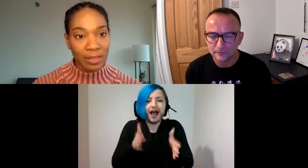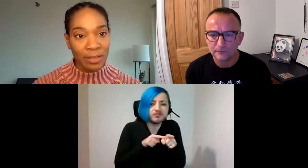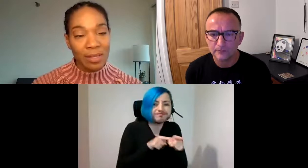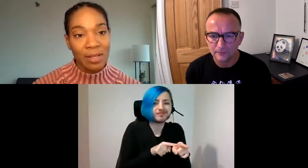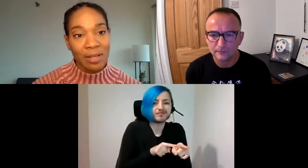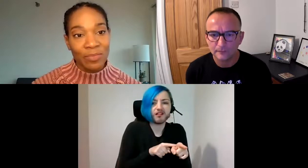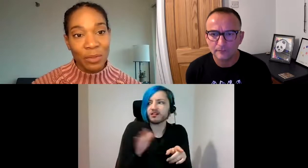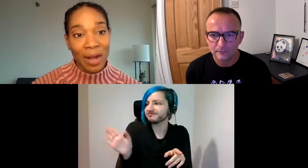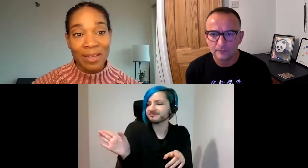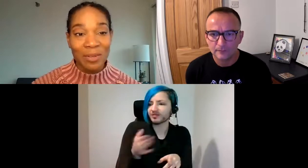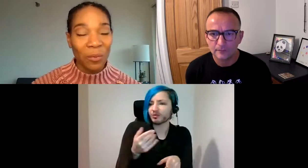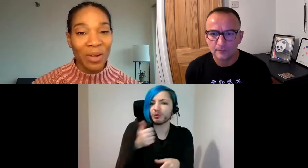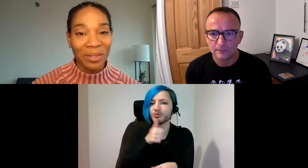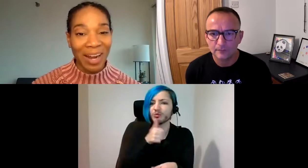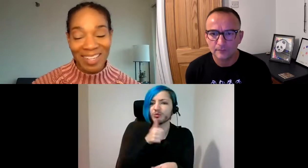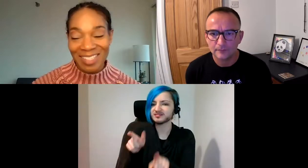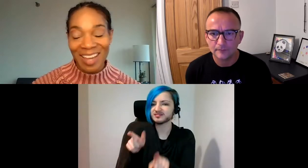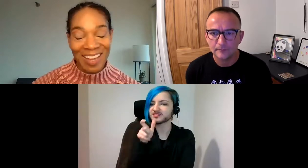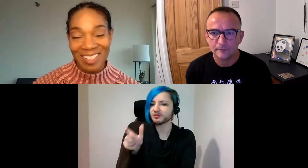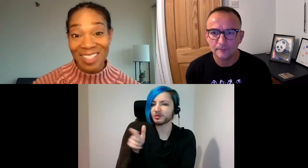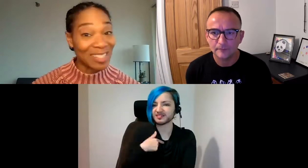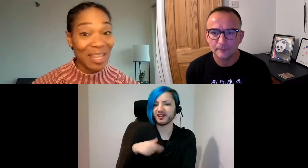actually asking is_the on going conversation.